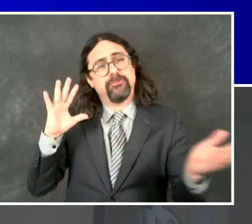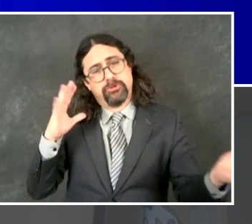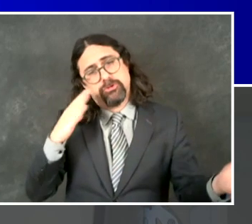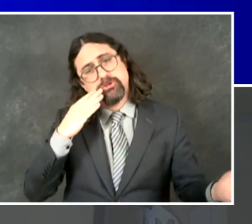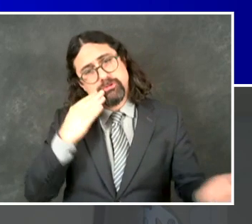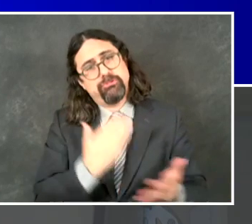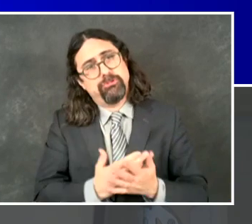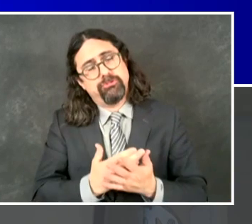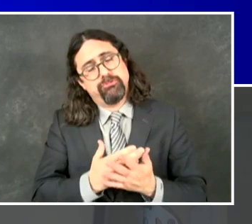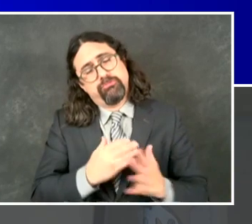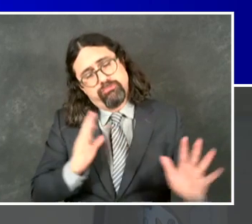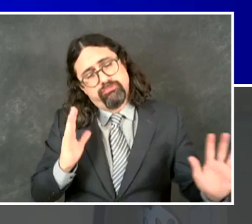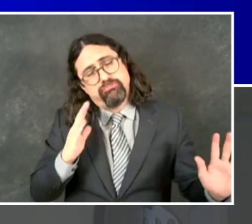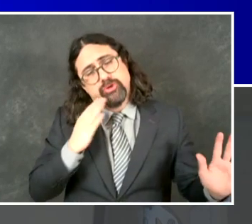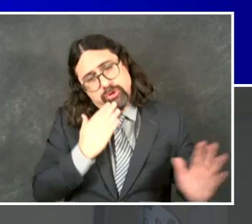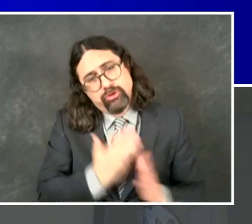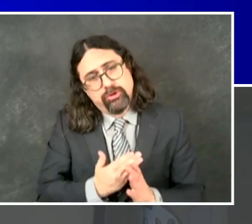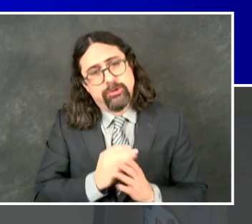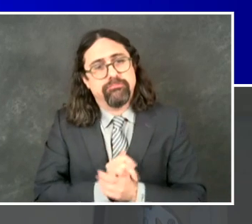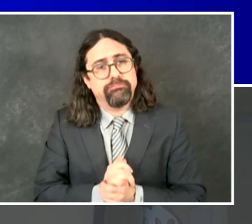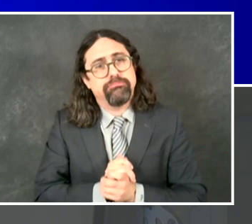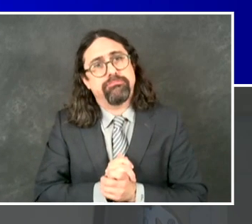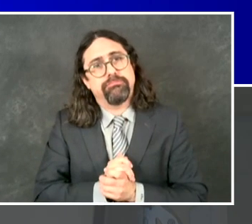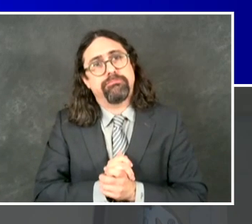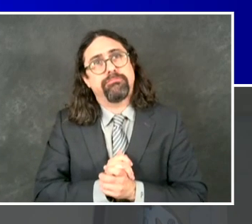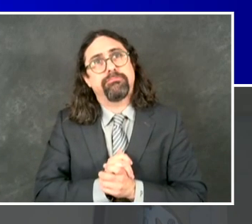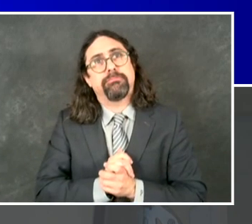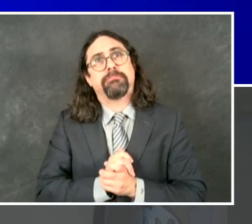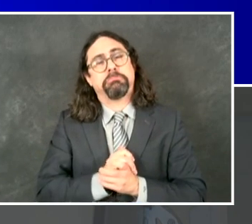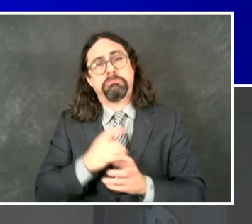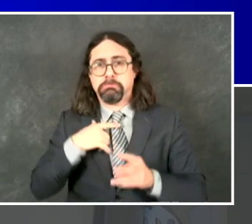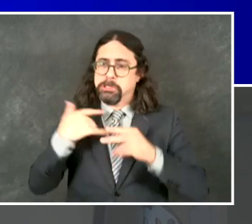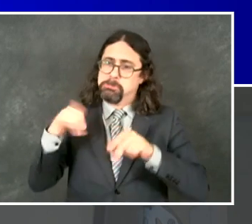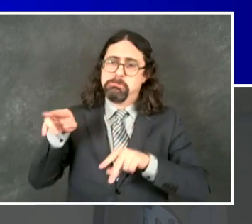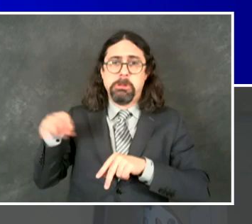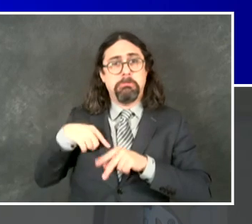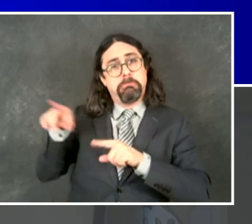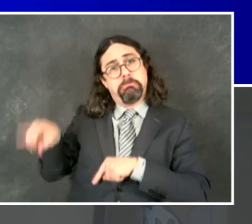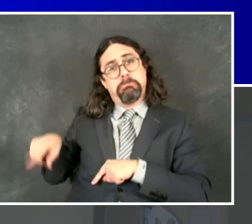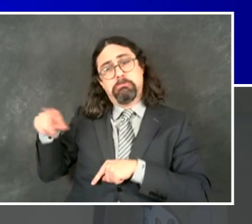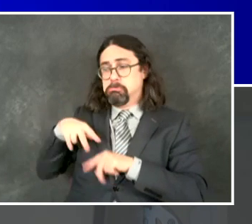NOTT HEP EREFCT THING WE WANT ALL DOWN INTO THE SAME DIRECTION